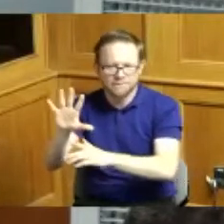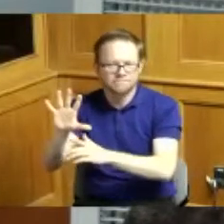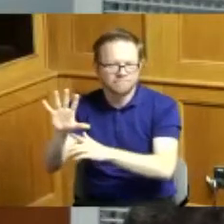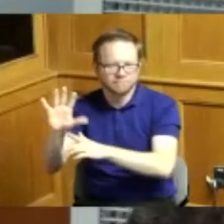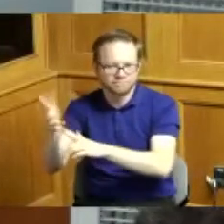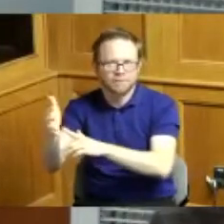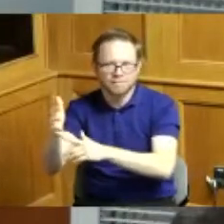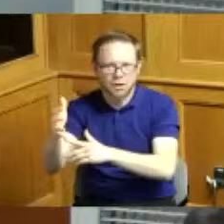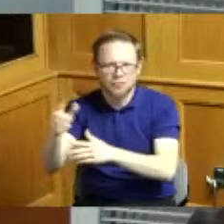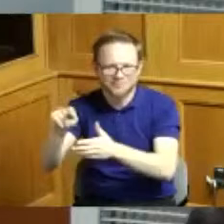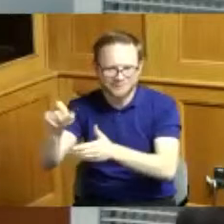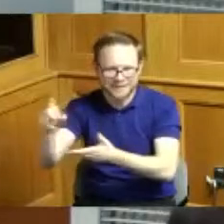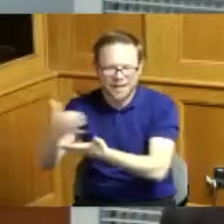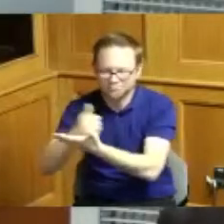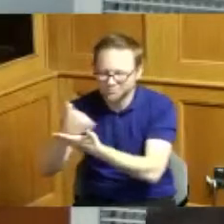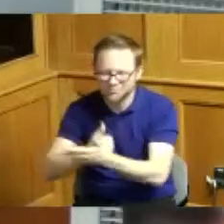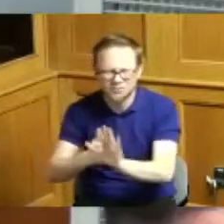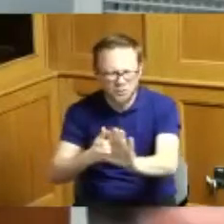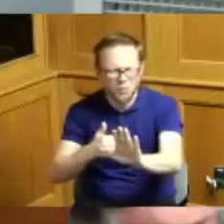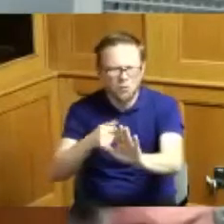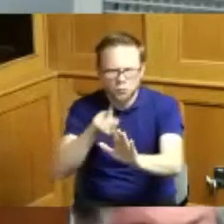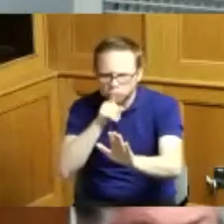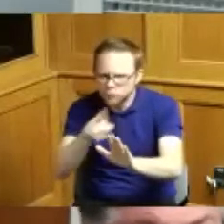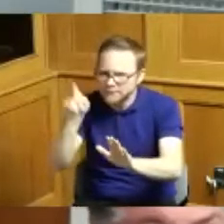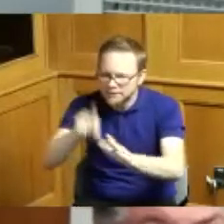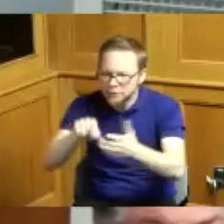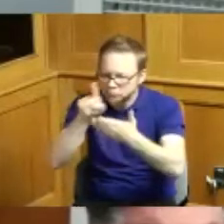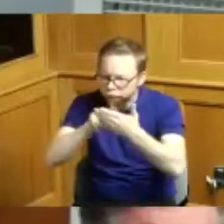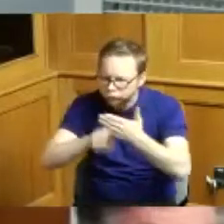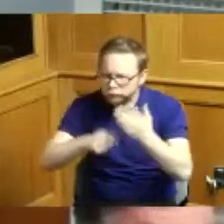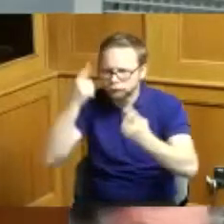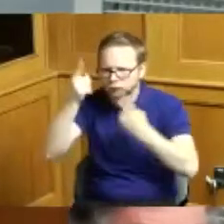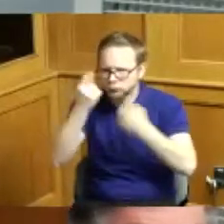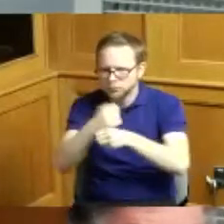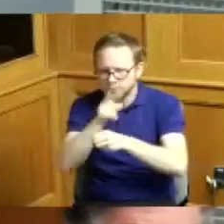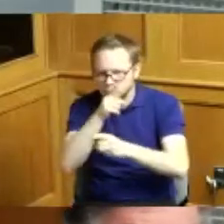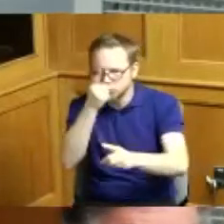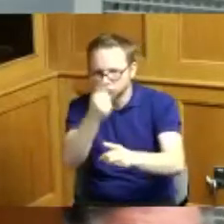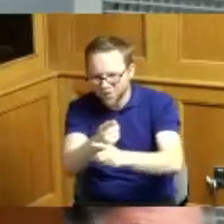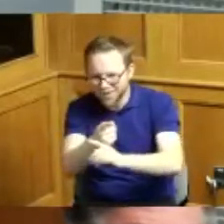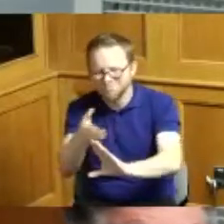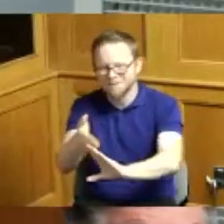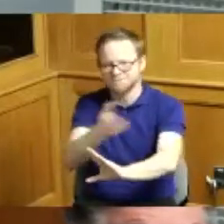think about we need to make sure that this is right before it's voted on and I hope that uh